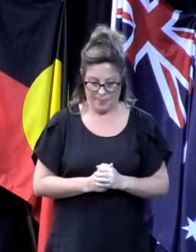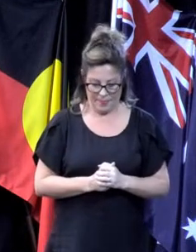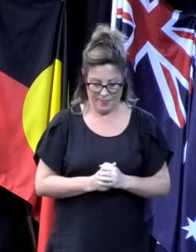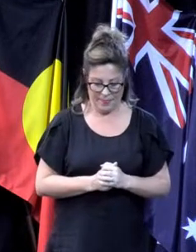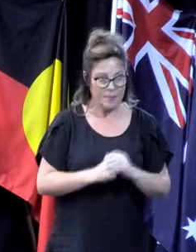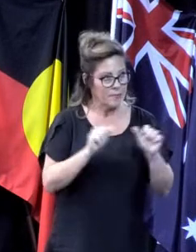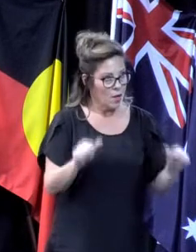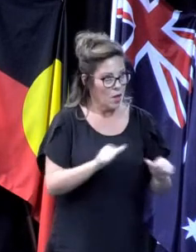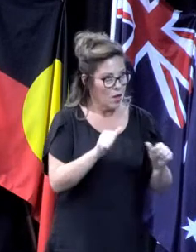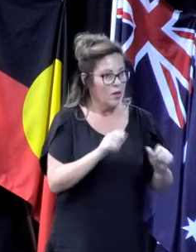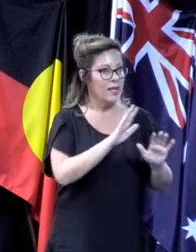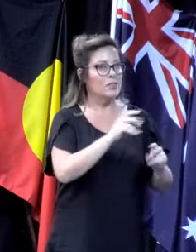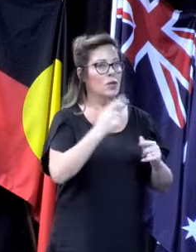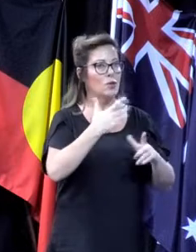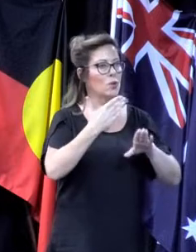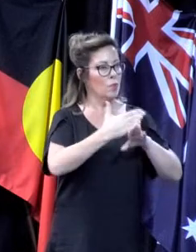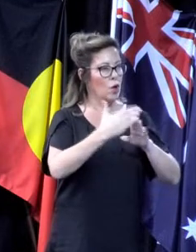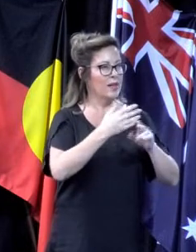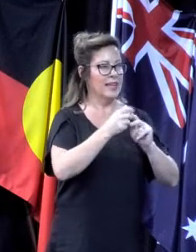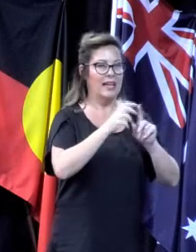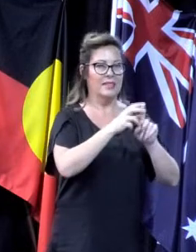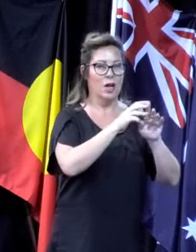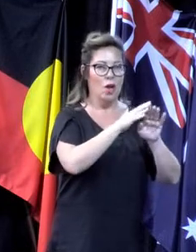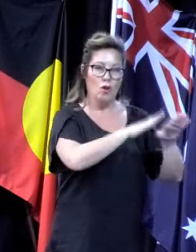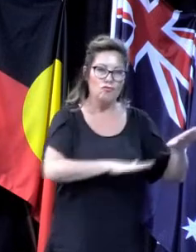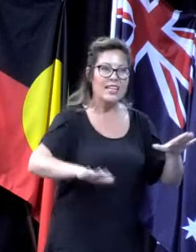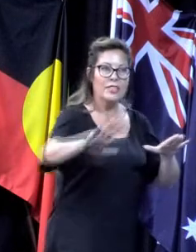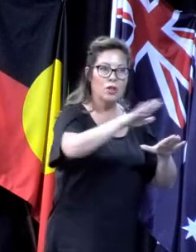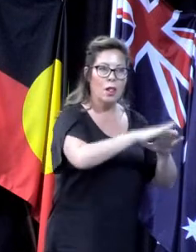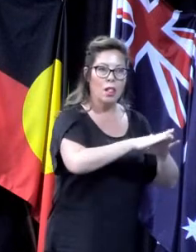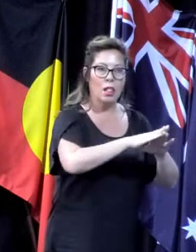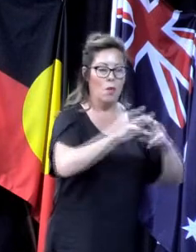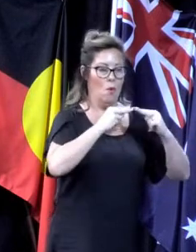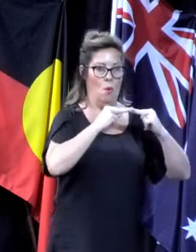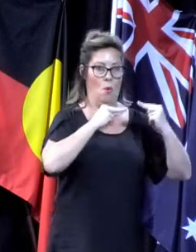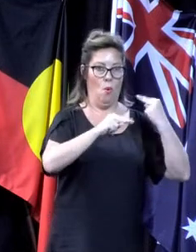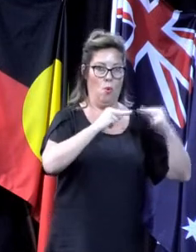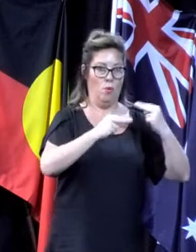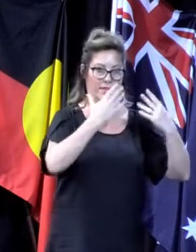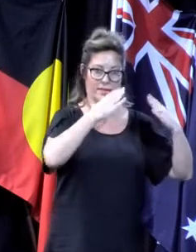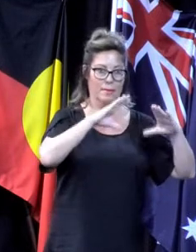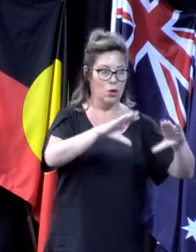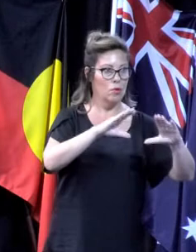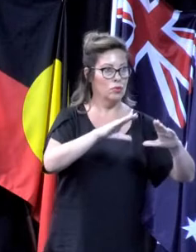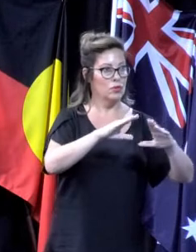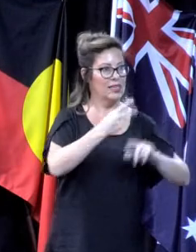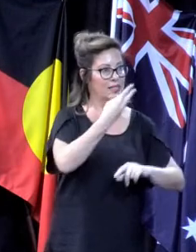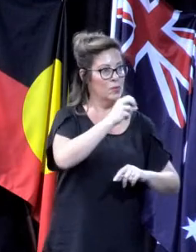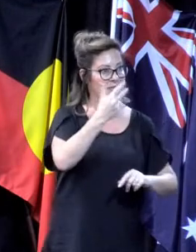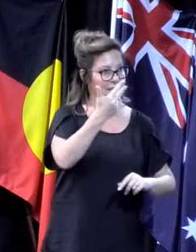you've also worked as a regionable autism - sorry. regional autism coach during 2018? Correct.